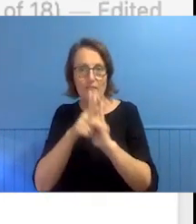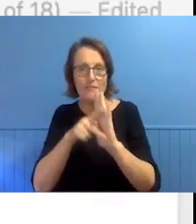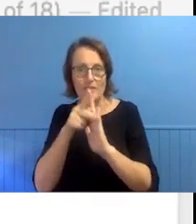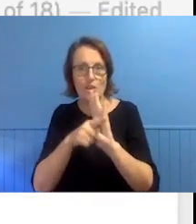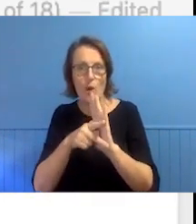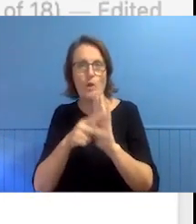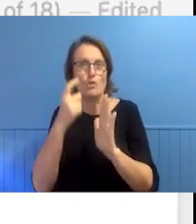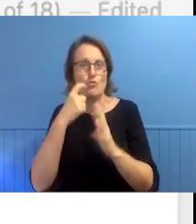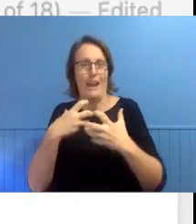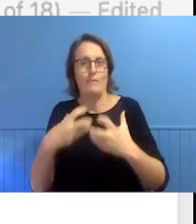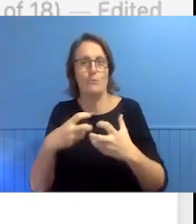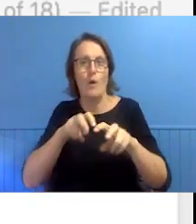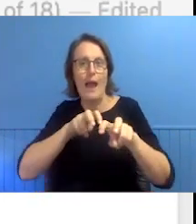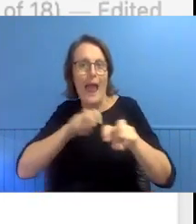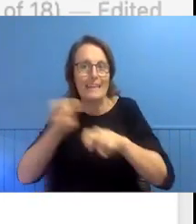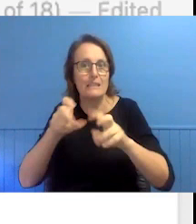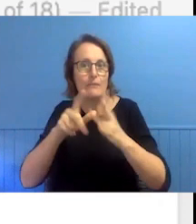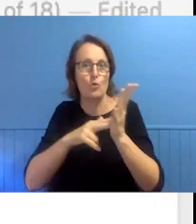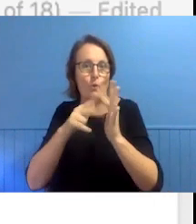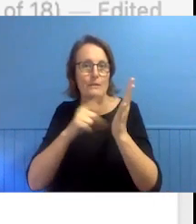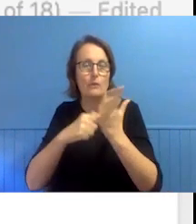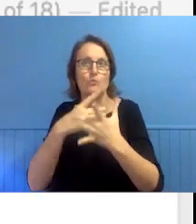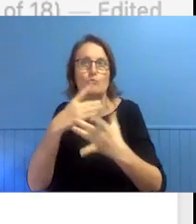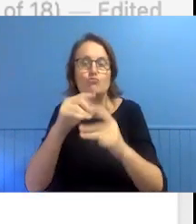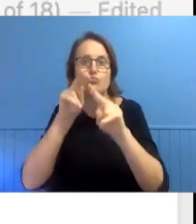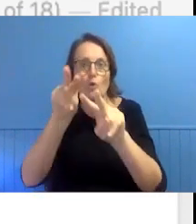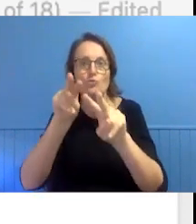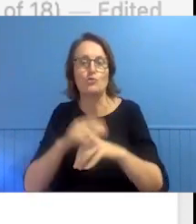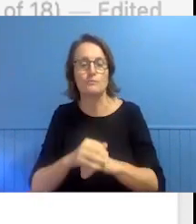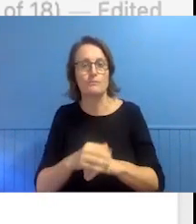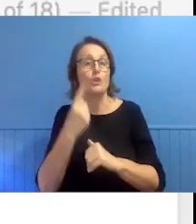experience for audiences. You'll recognise that, Q+A, ol moist